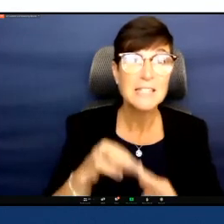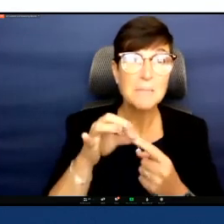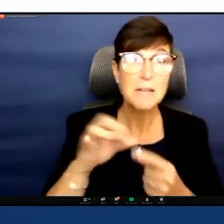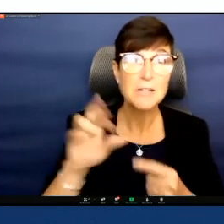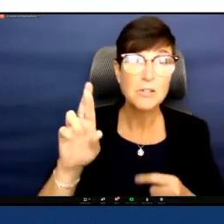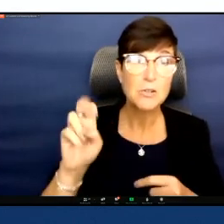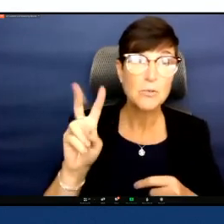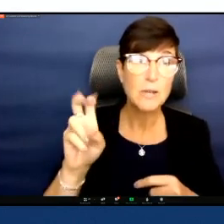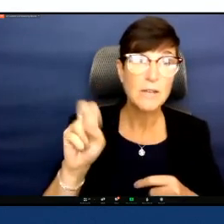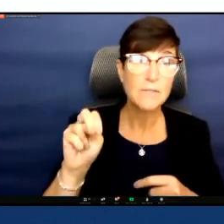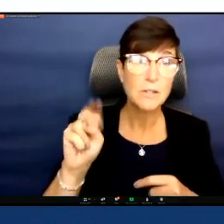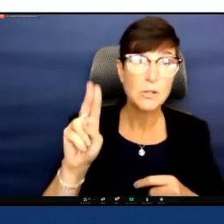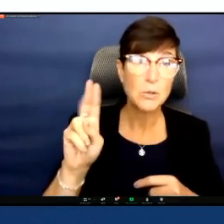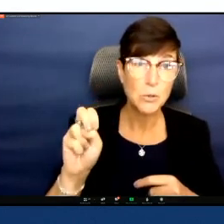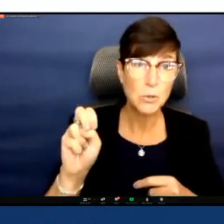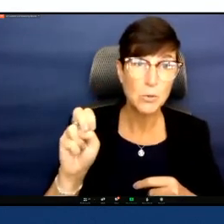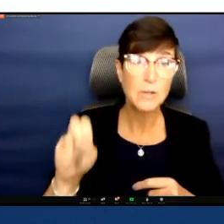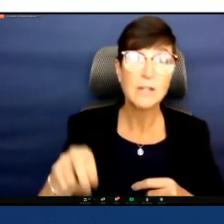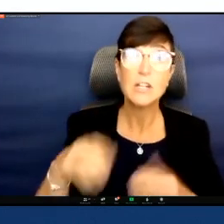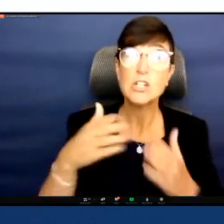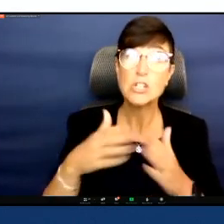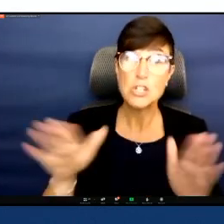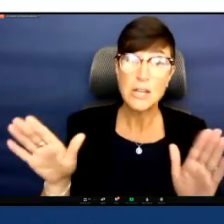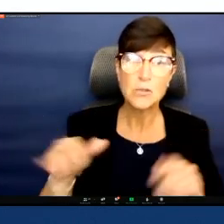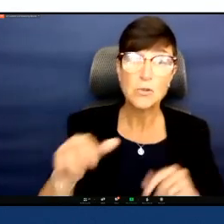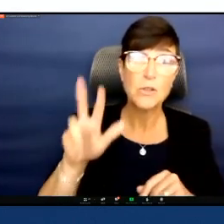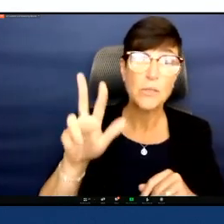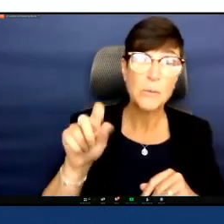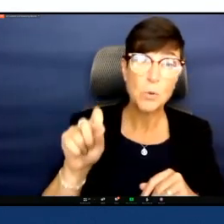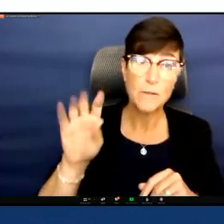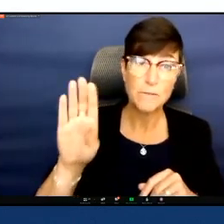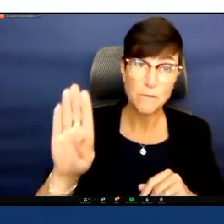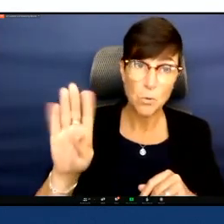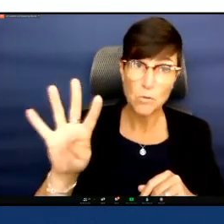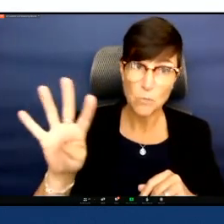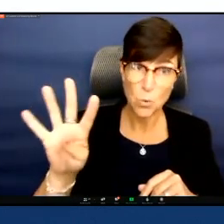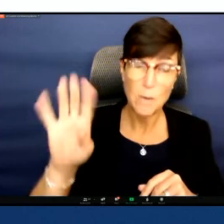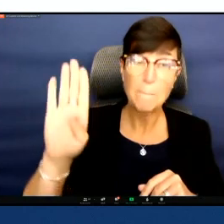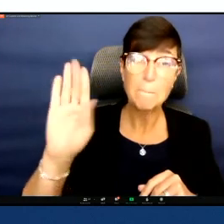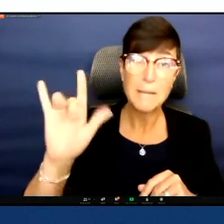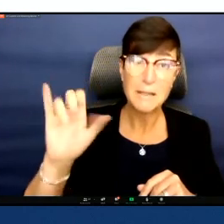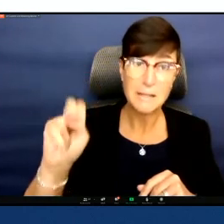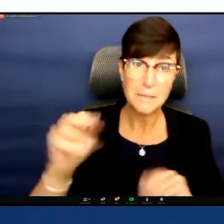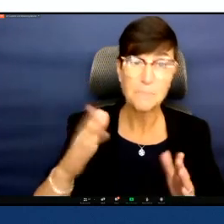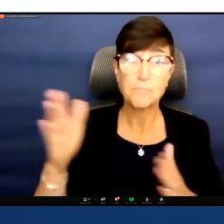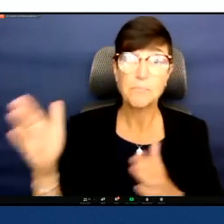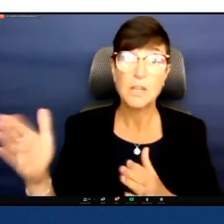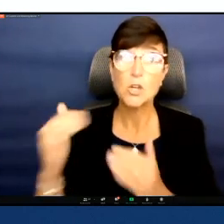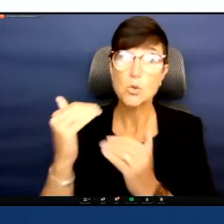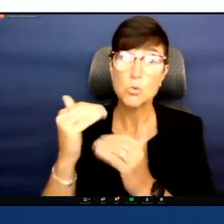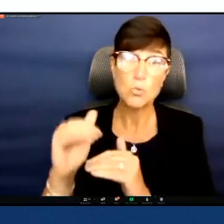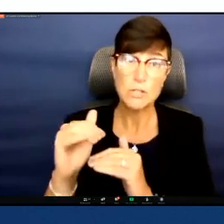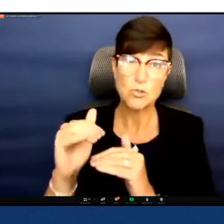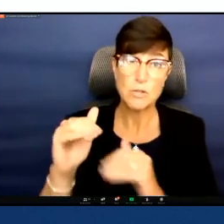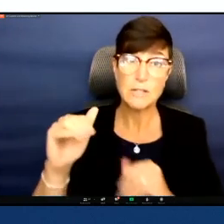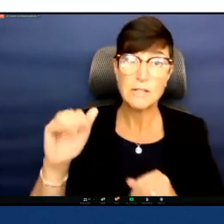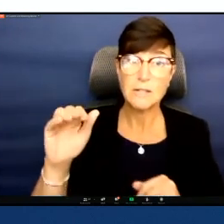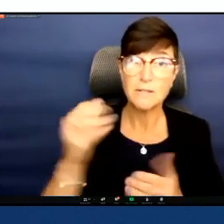And 989 million for restricted funds which receive revenue and transfer it out to operatin